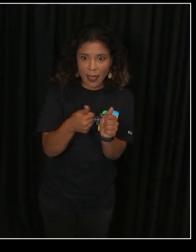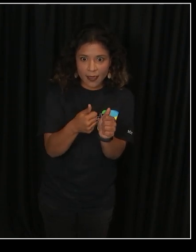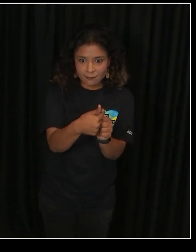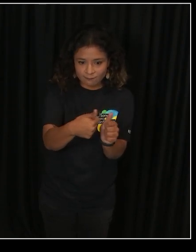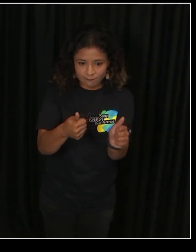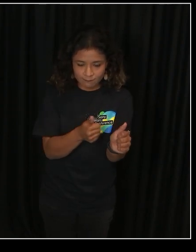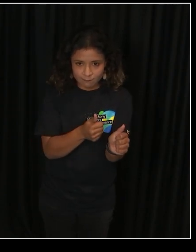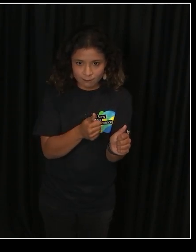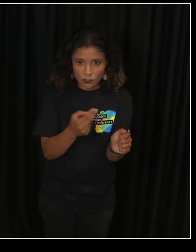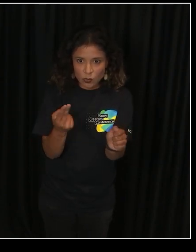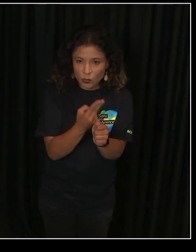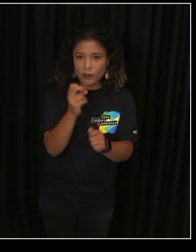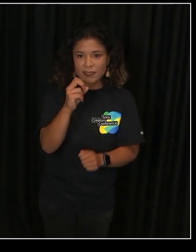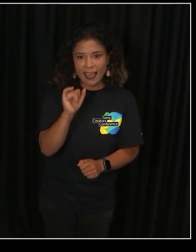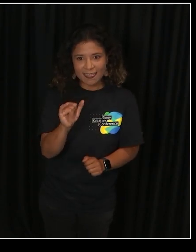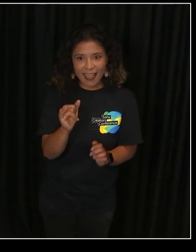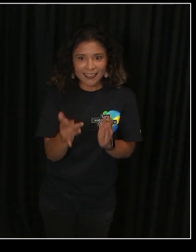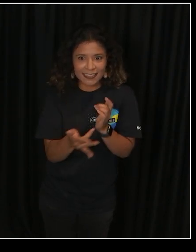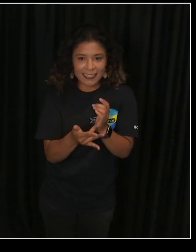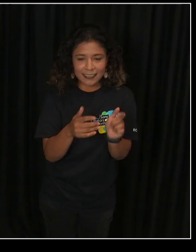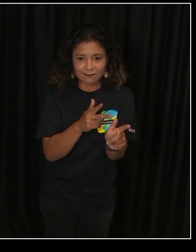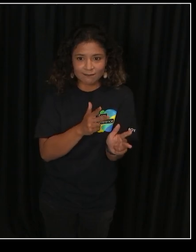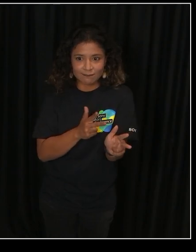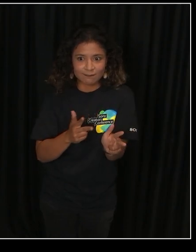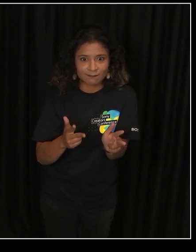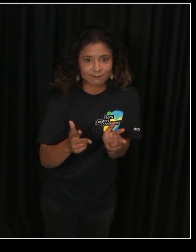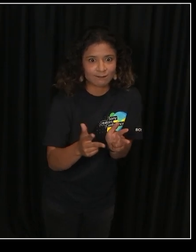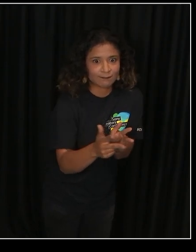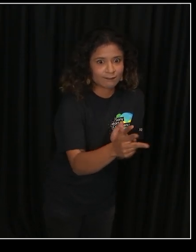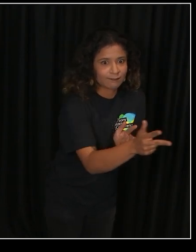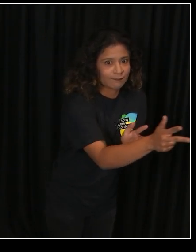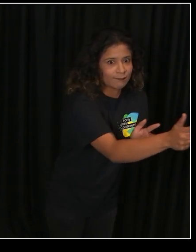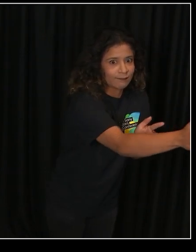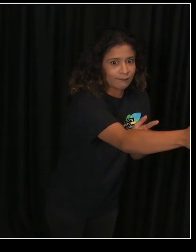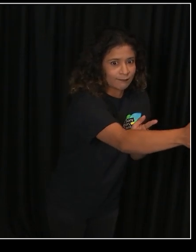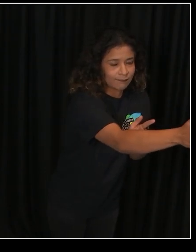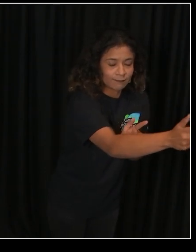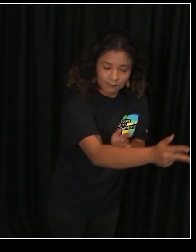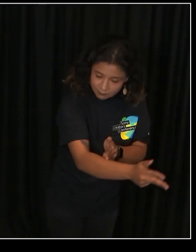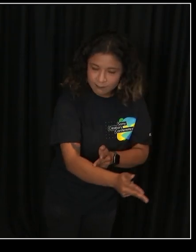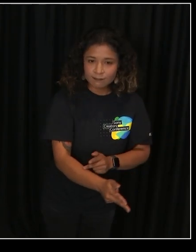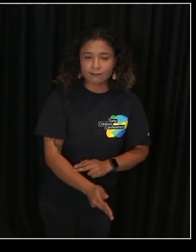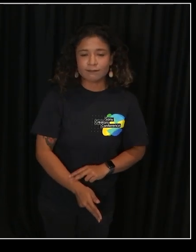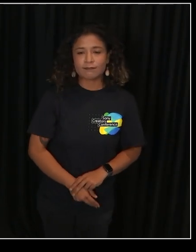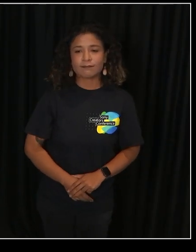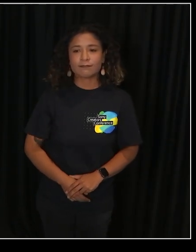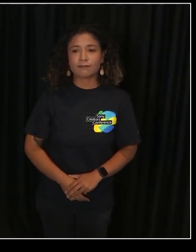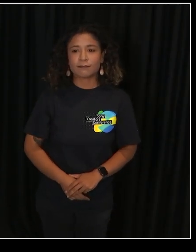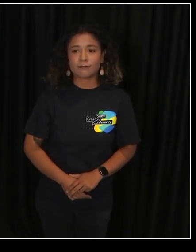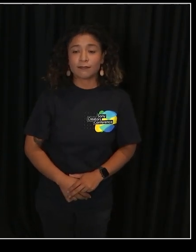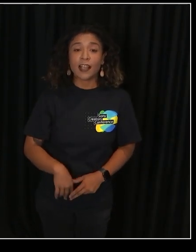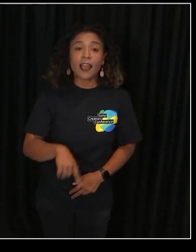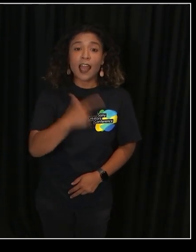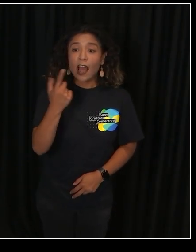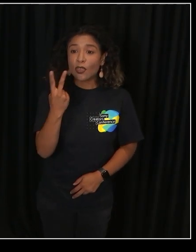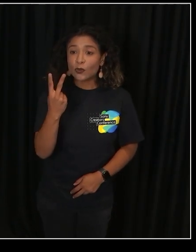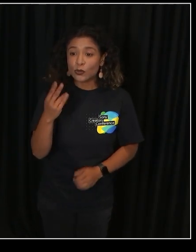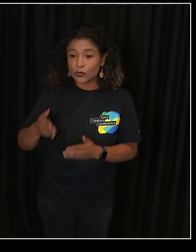use the slipstream to get a little extra speed and actually executed that pass on that straightaway. The other two tracks had similar situations